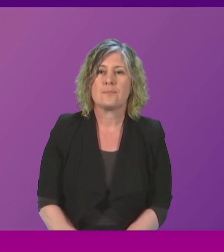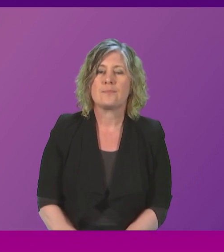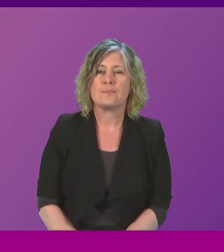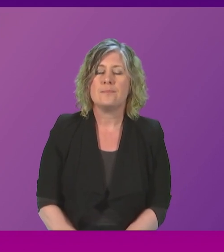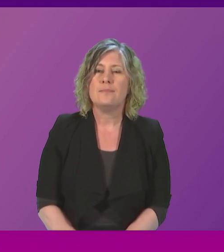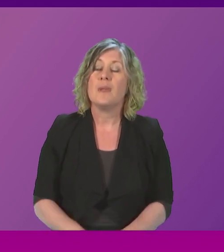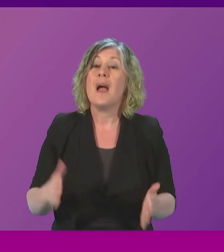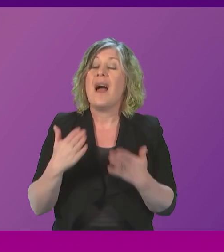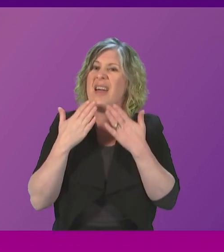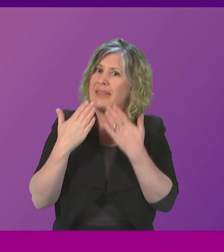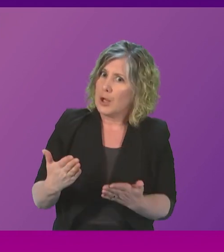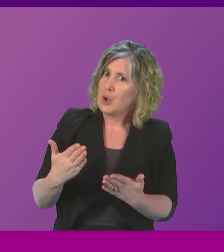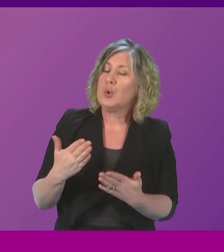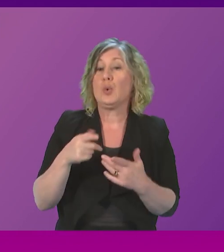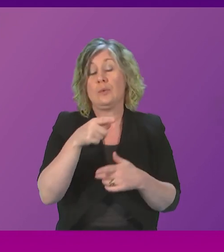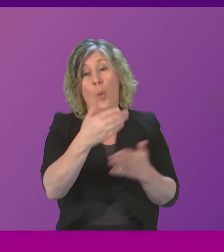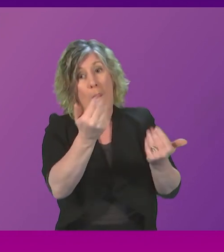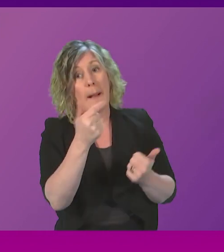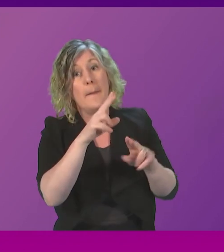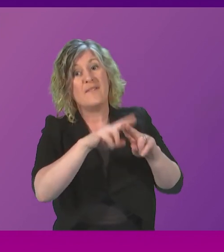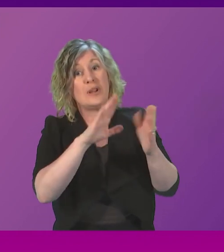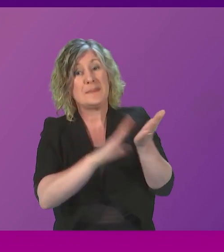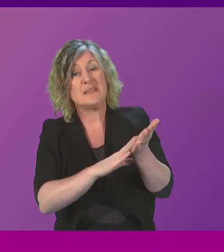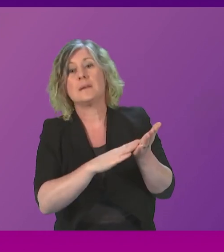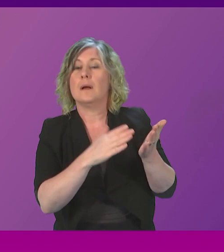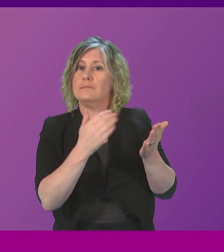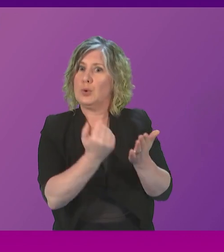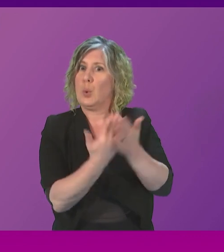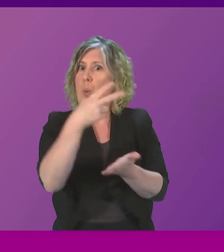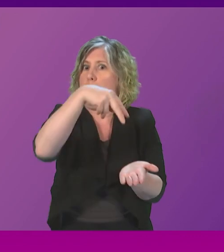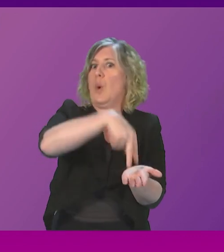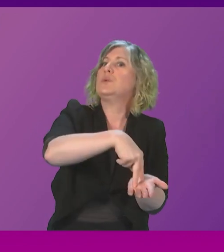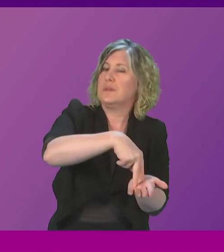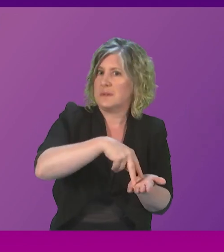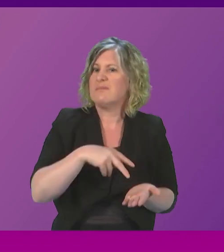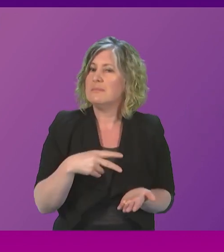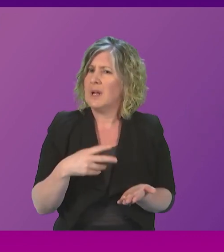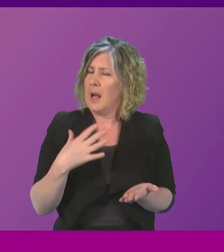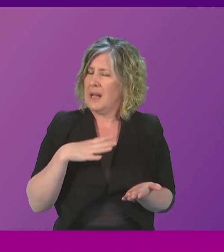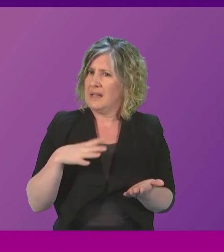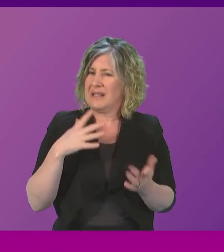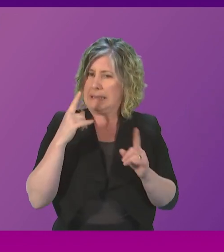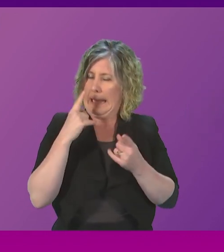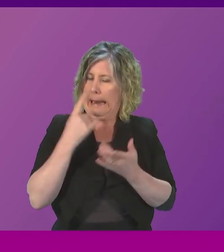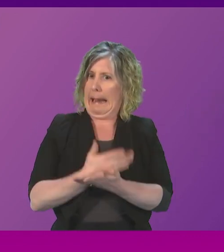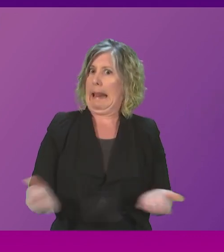I welcome the First Minister to his post. The fiscal sustainability report makes it starkly clear that, without fundamental change,